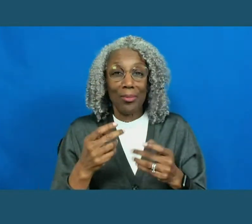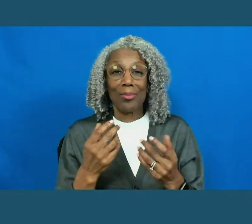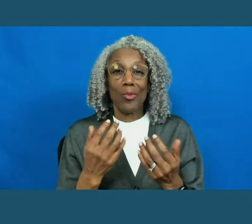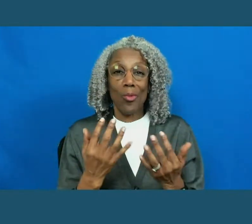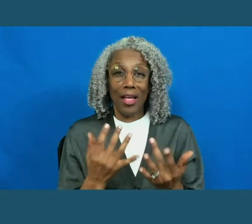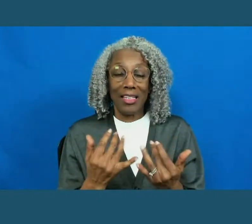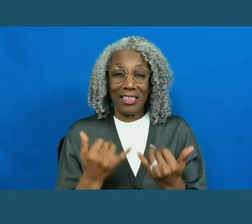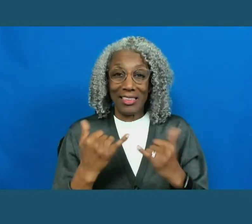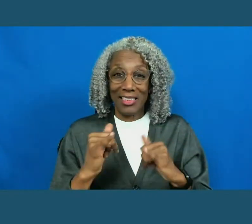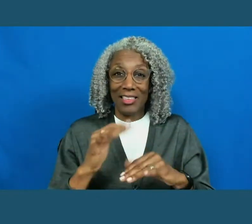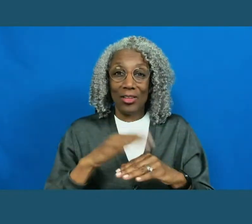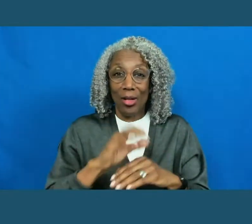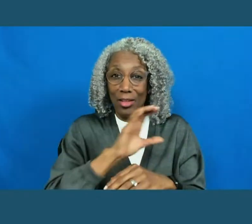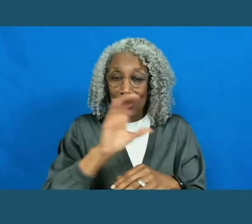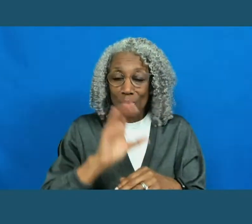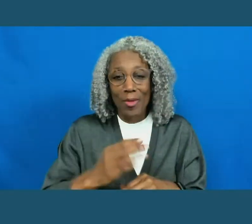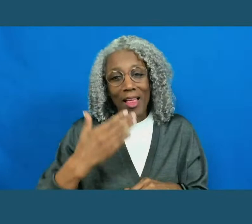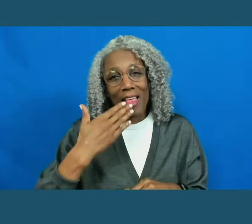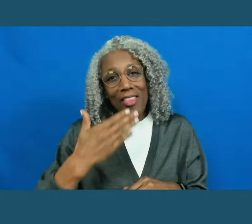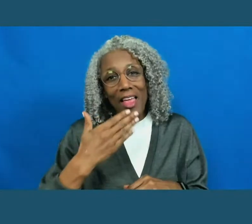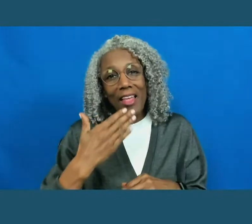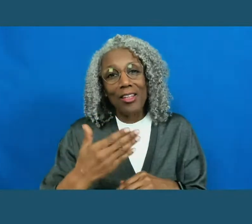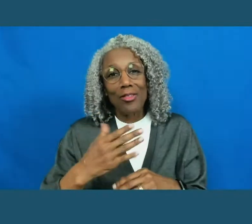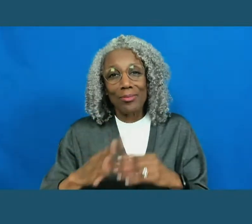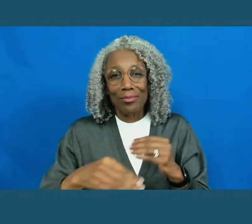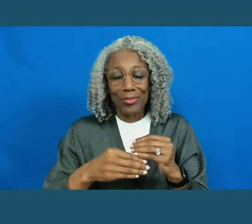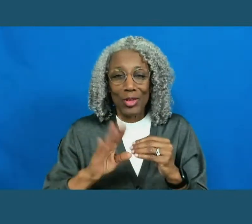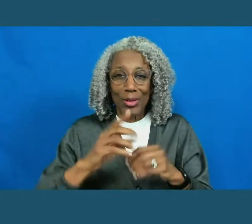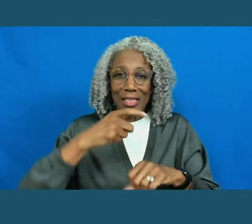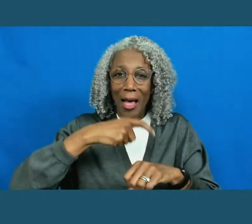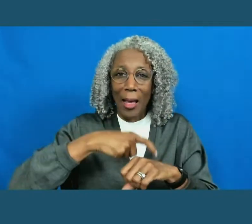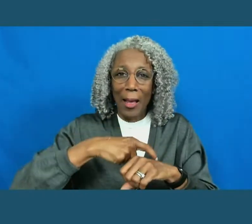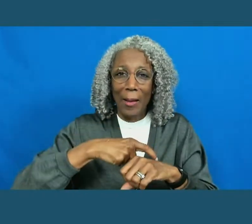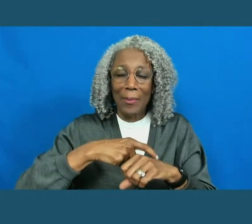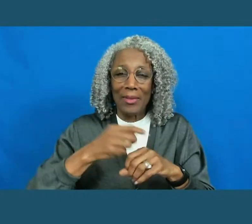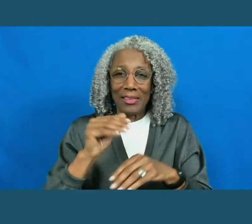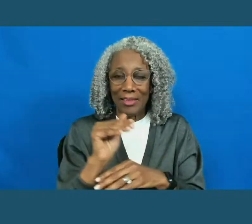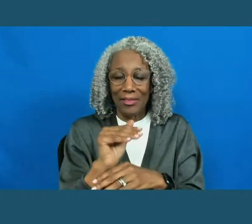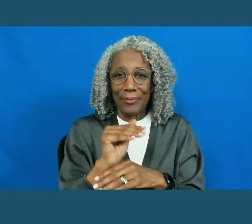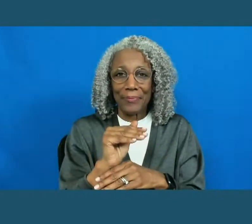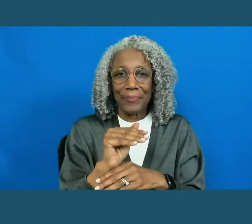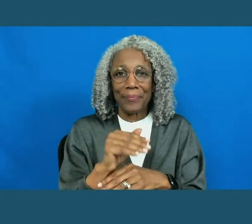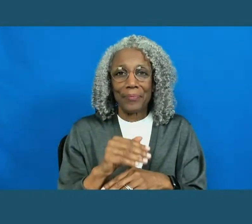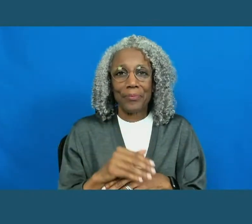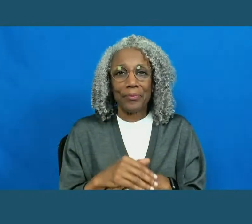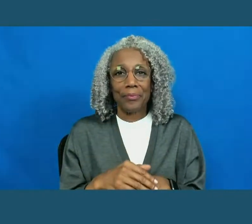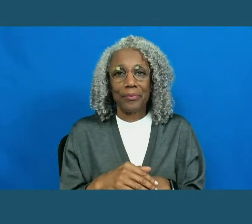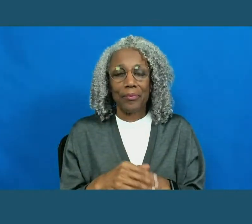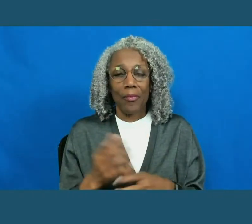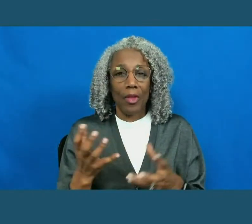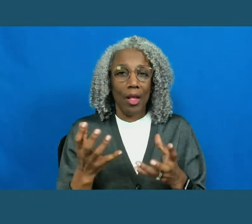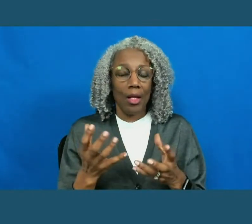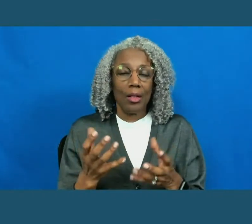those audience that have have hung in here. Thank you again